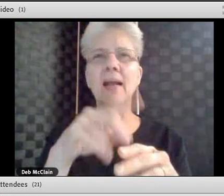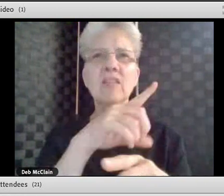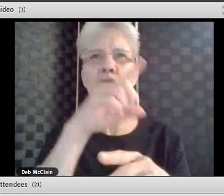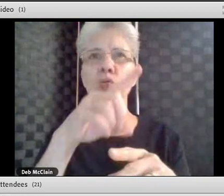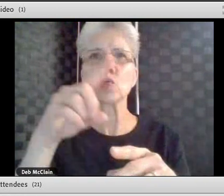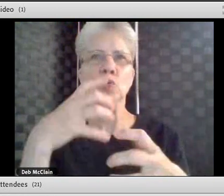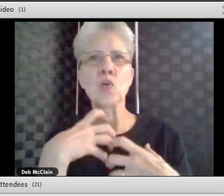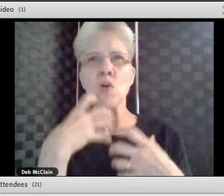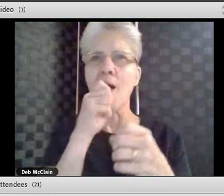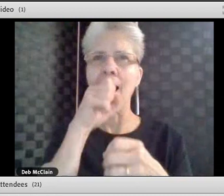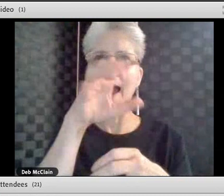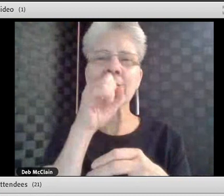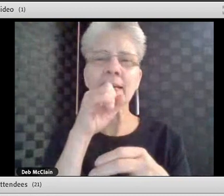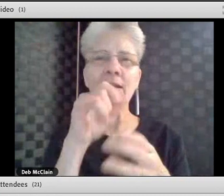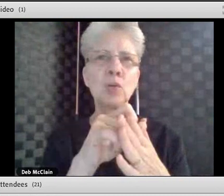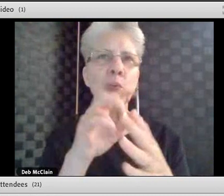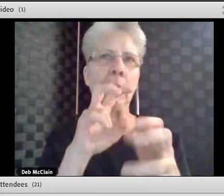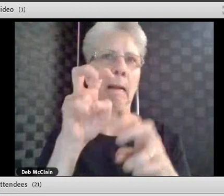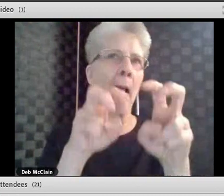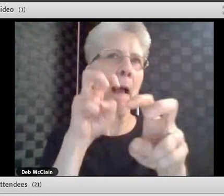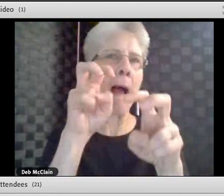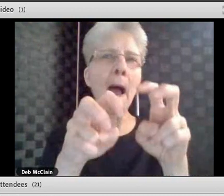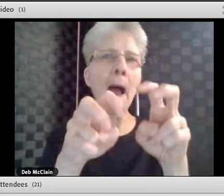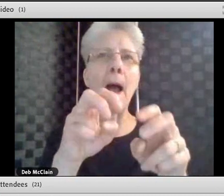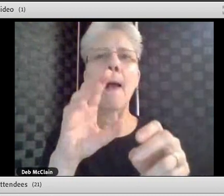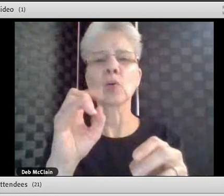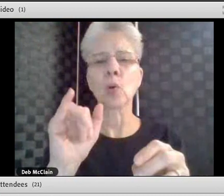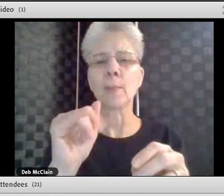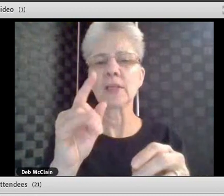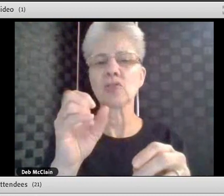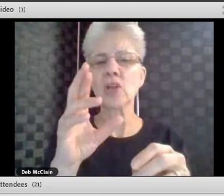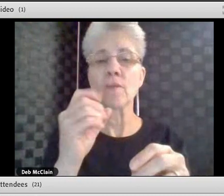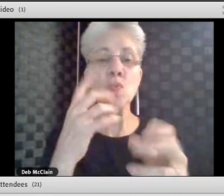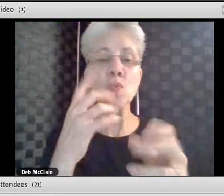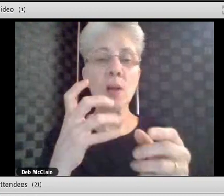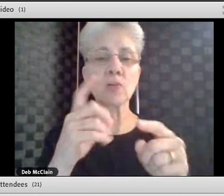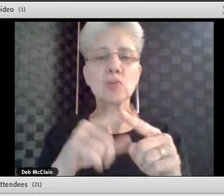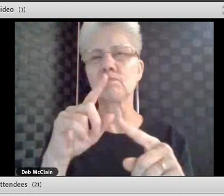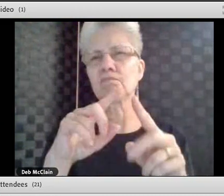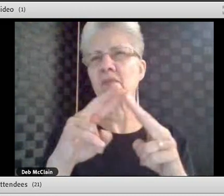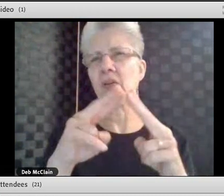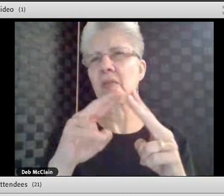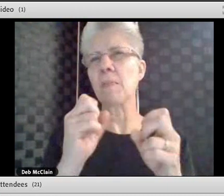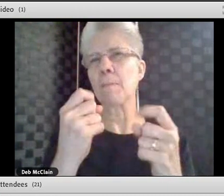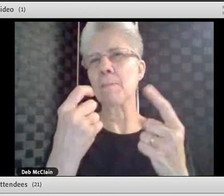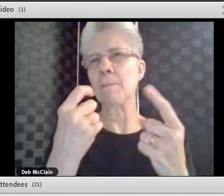You could climb Kilimanjaro if you wanted to, very, very lots of fun.